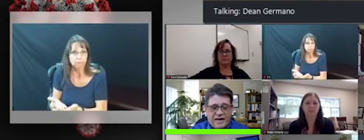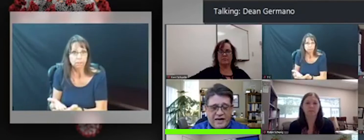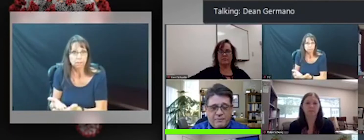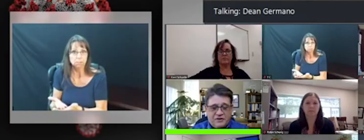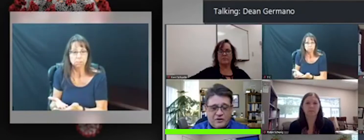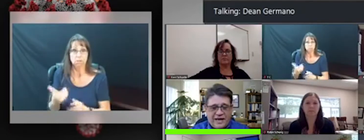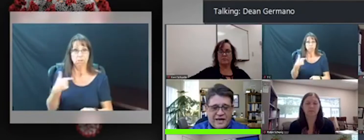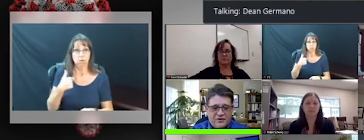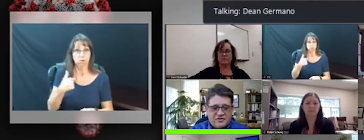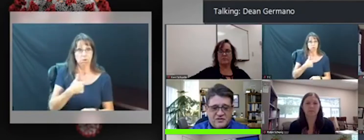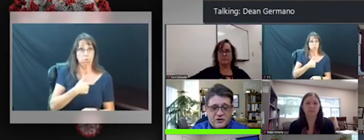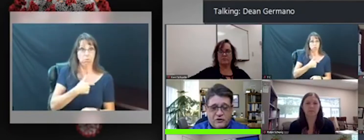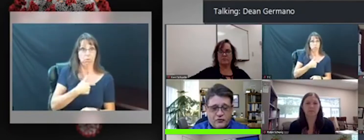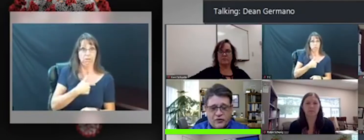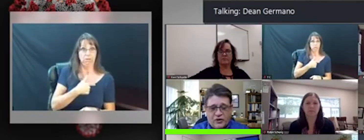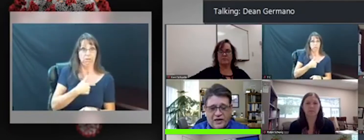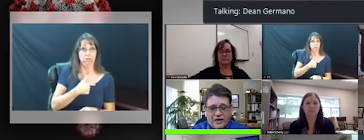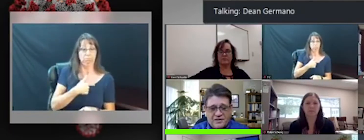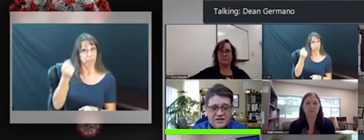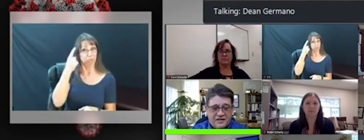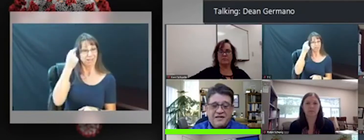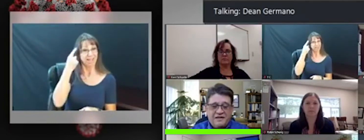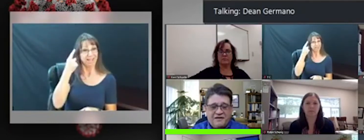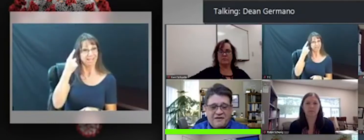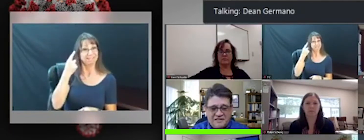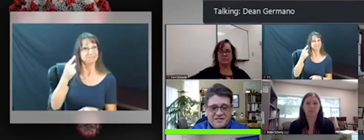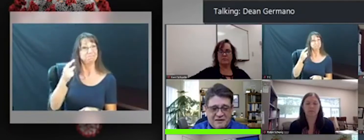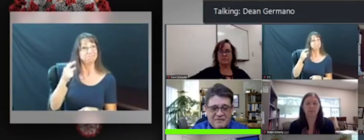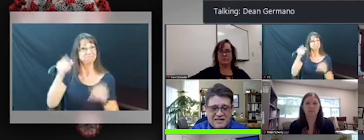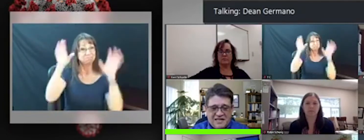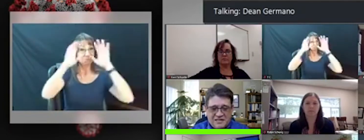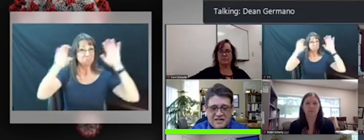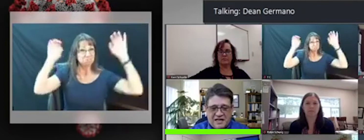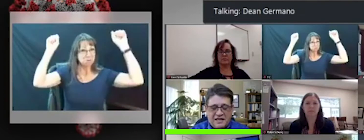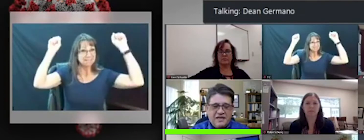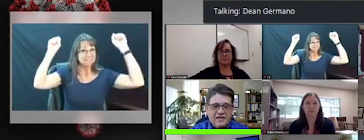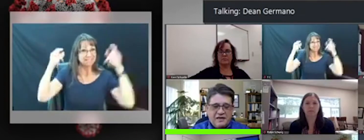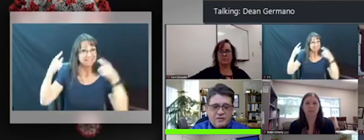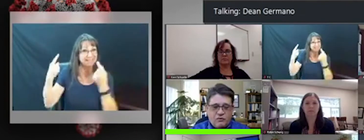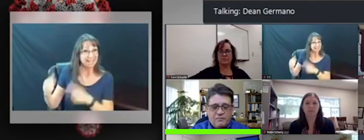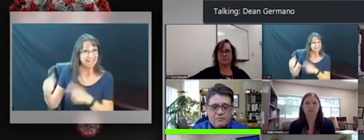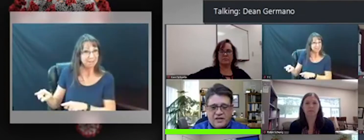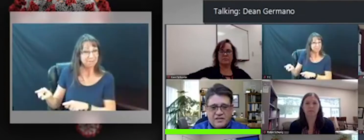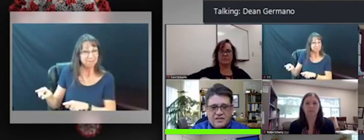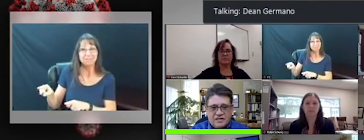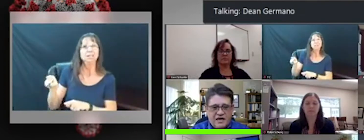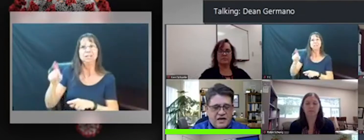happened at the White House is an over reliance on the same day testing. One, because it's not 100%